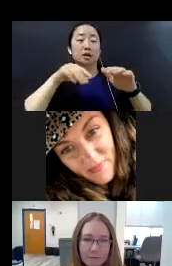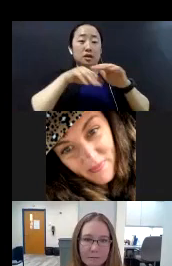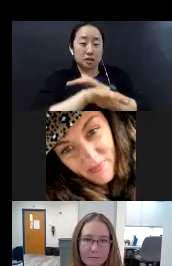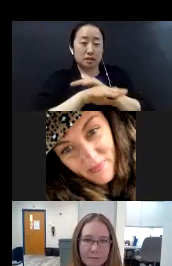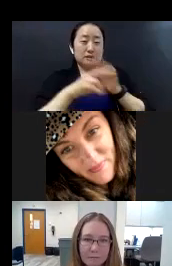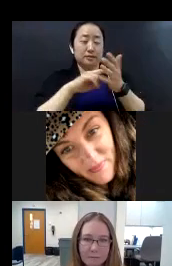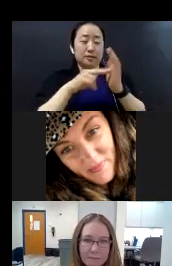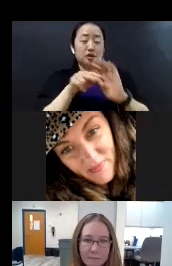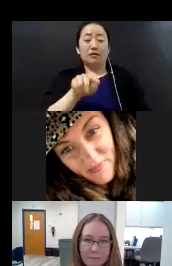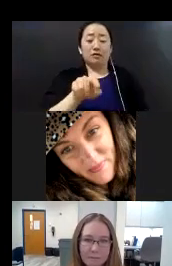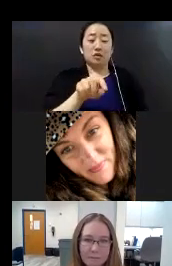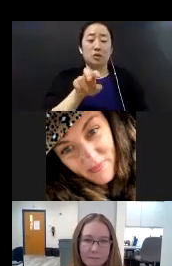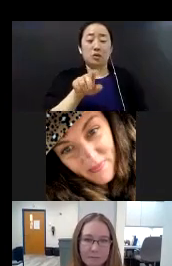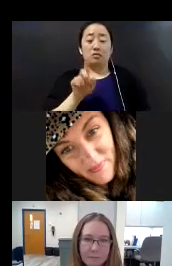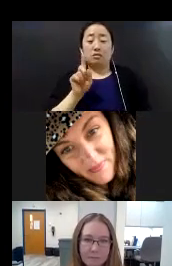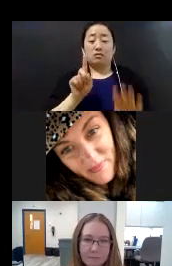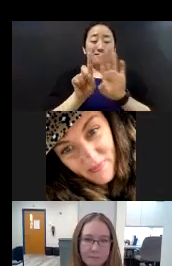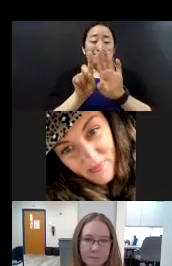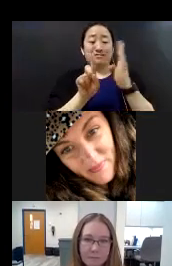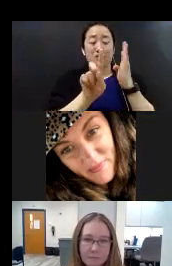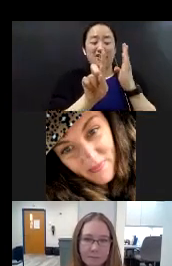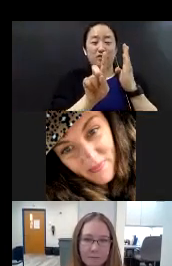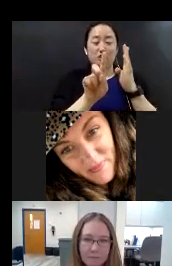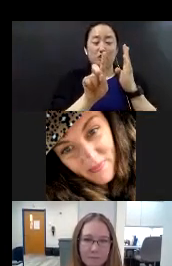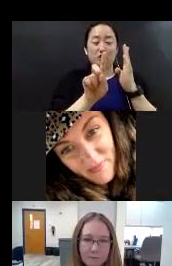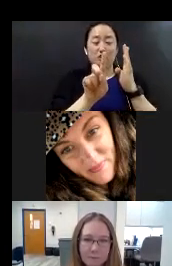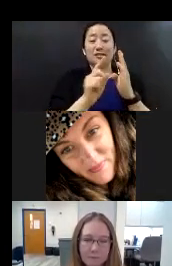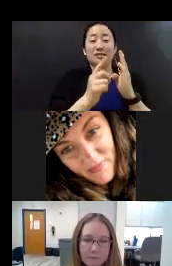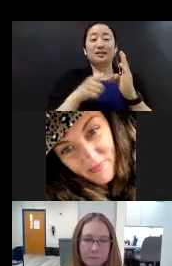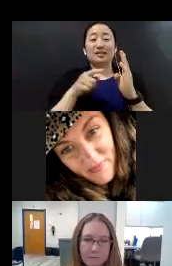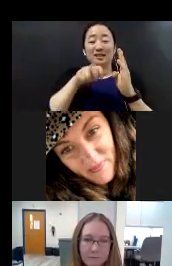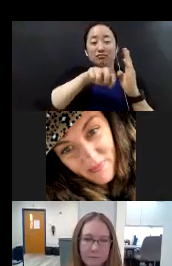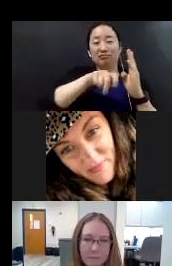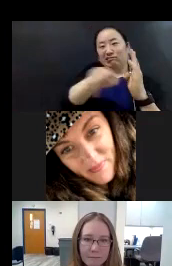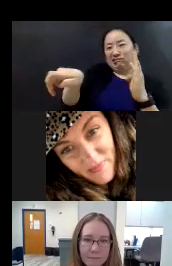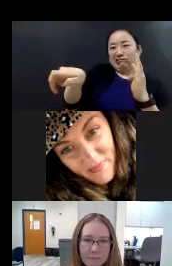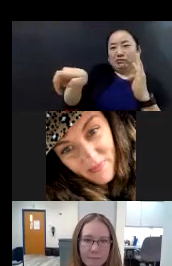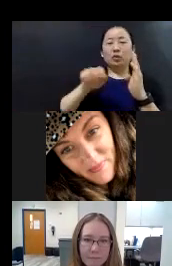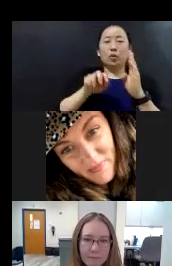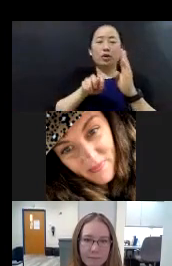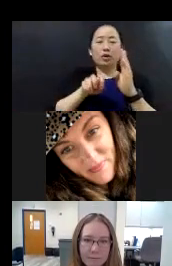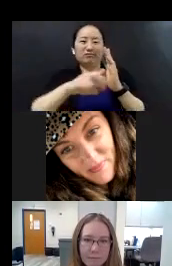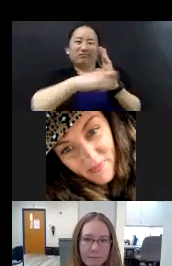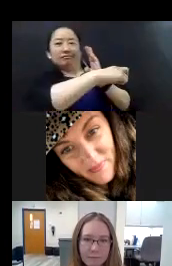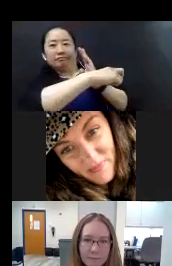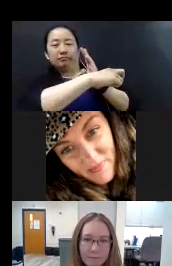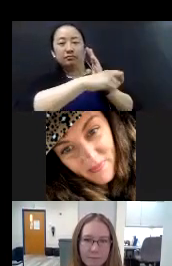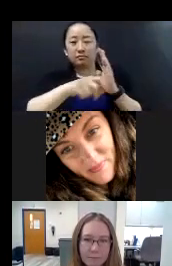A HARD RIGHT TURN TO THE KITCHEN OR A HARD LEFT TURN BECAUSE THERE IS A DOOR IN FRONT. KIND OF CONSIDERING THAT AS FAR AS THE